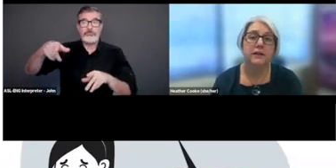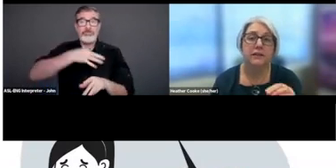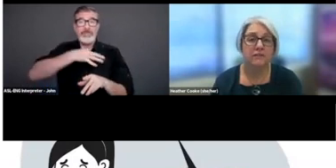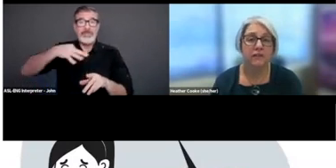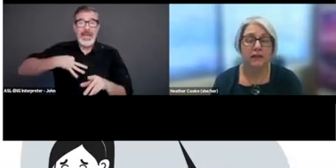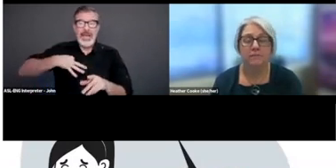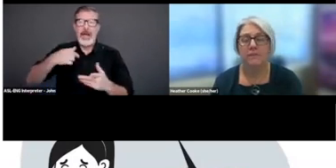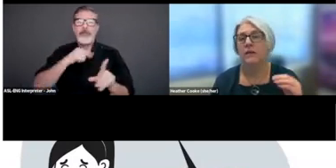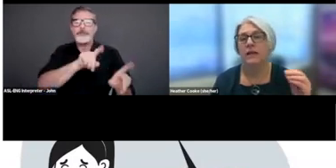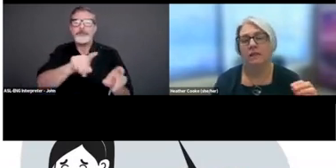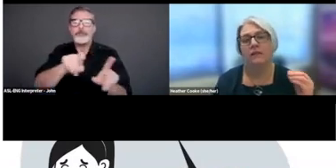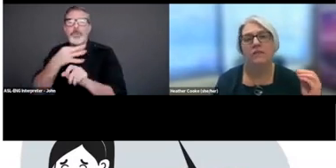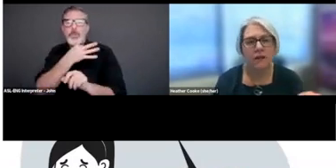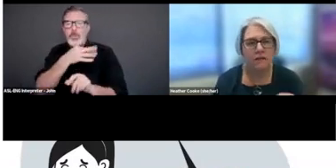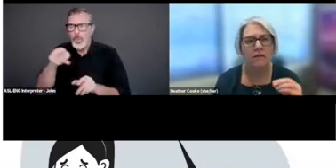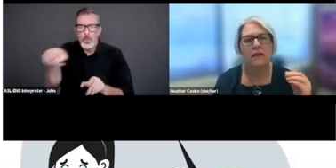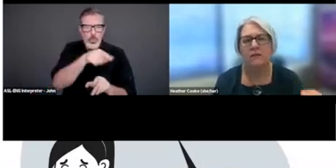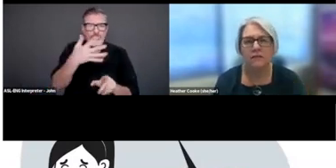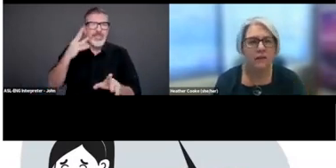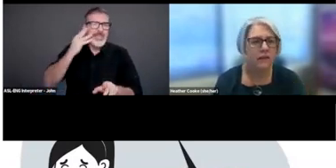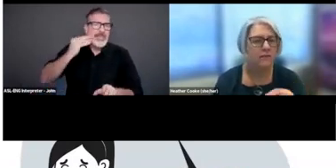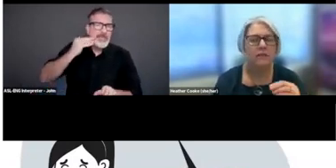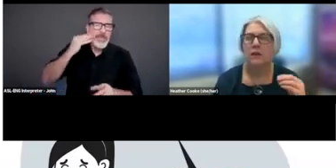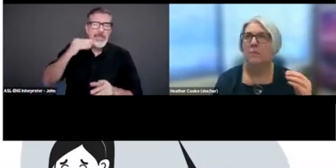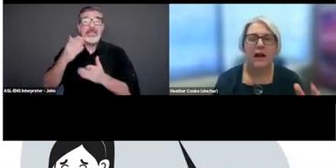instability. So again, the subtle, insidious, passive